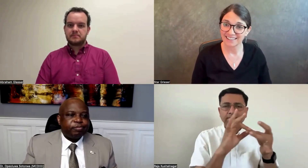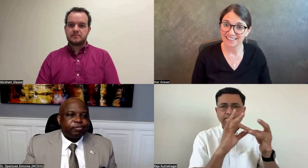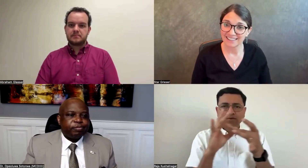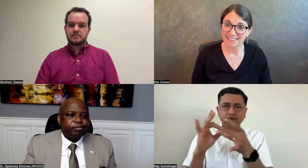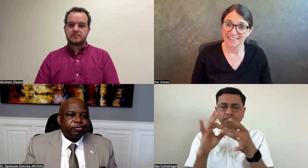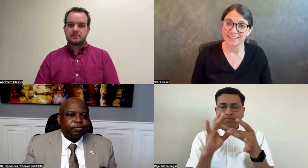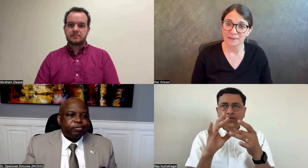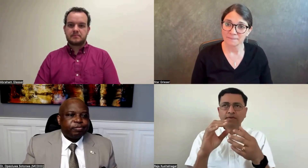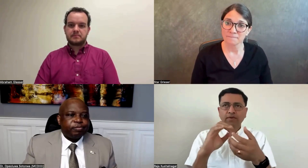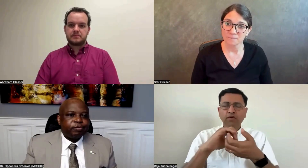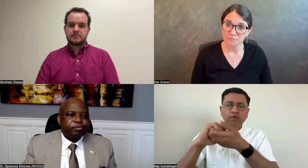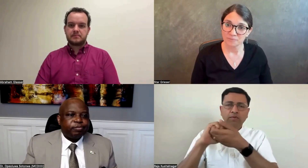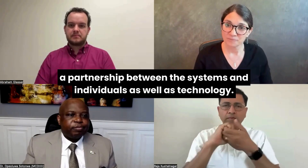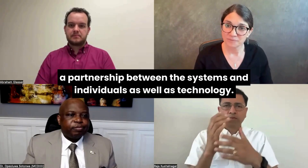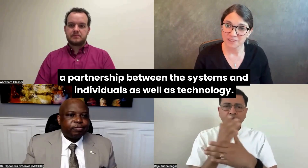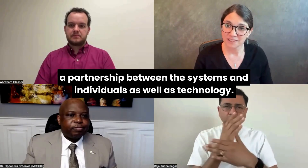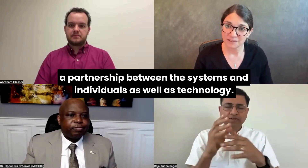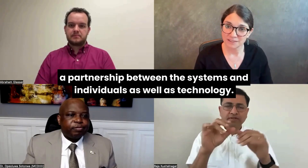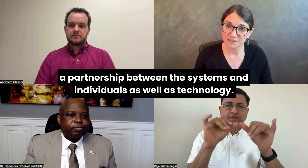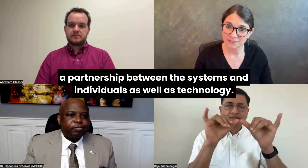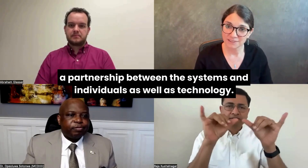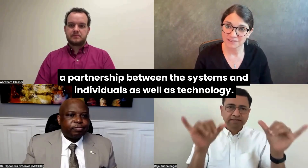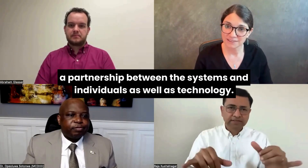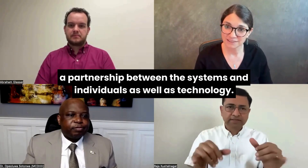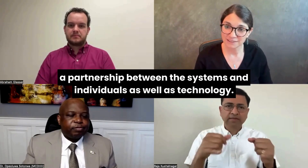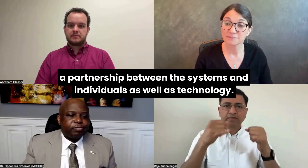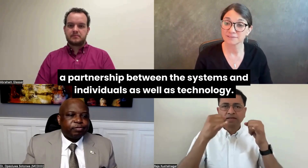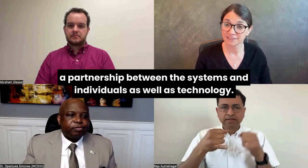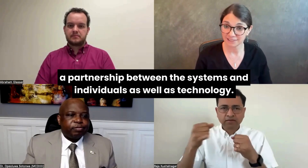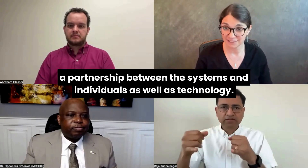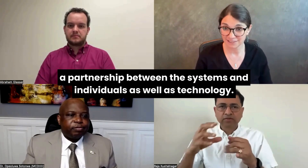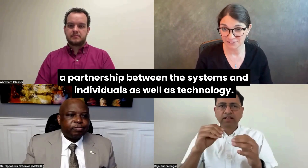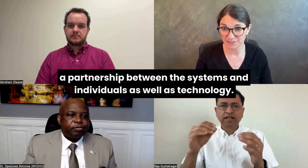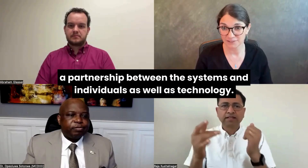a partnership between the systems and individuals as well as technology.